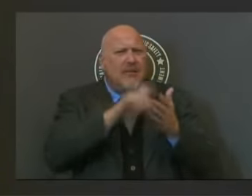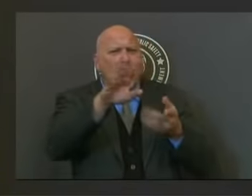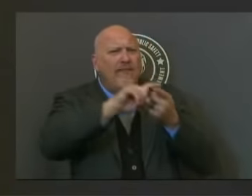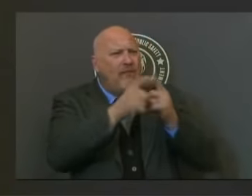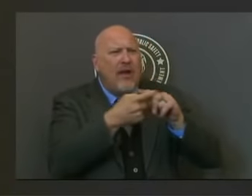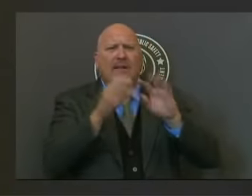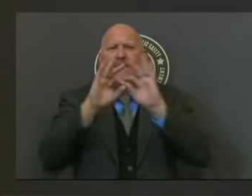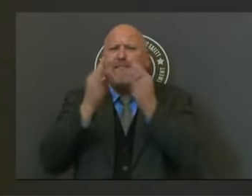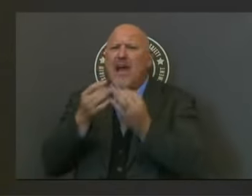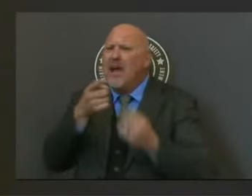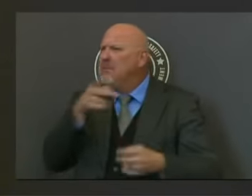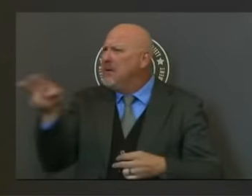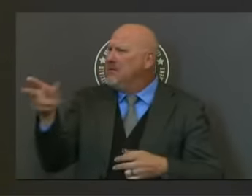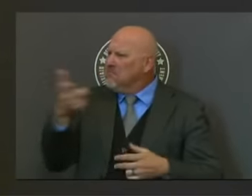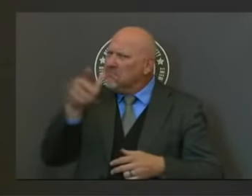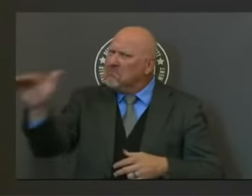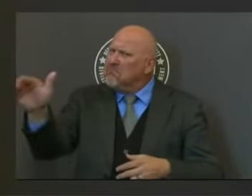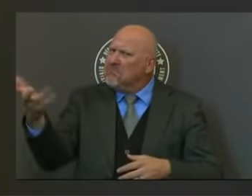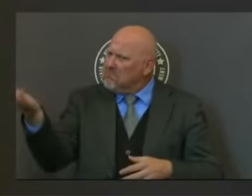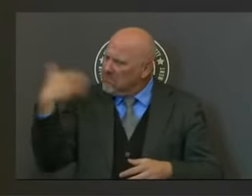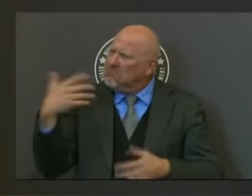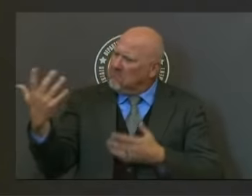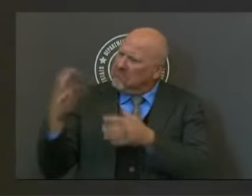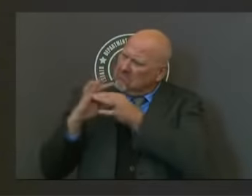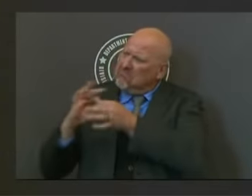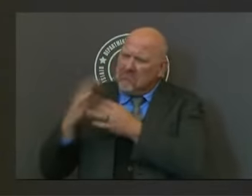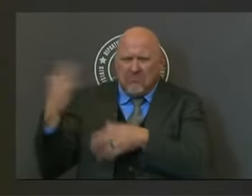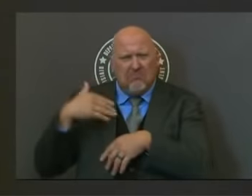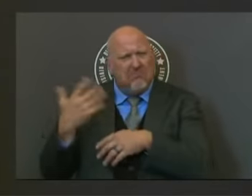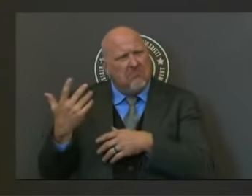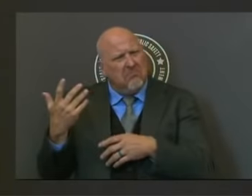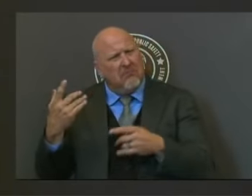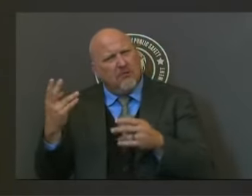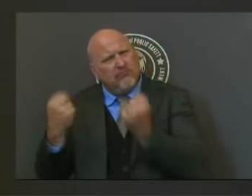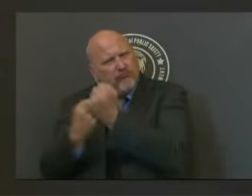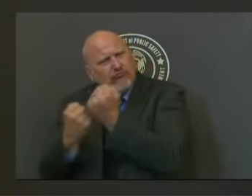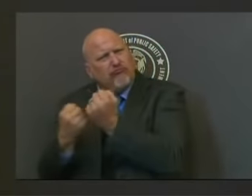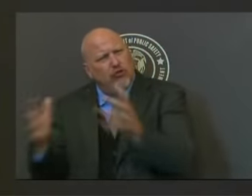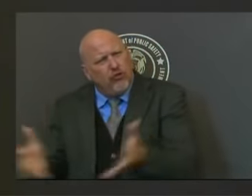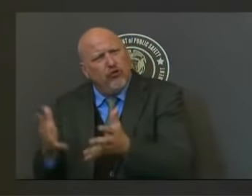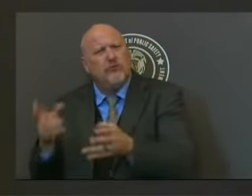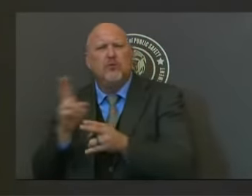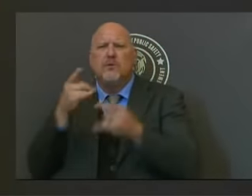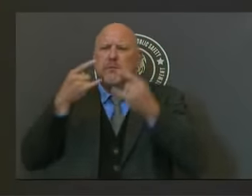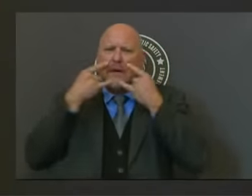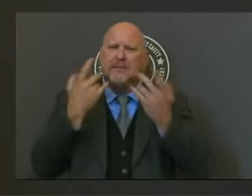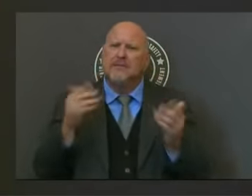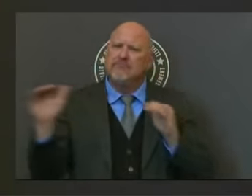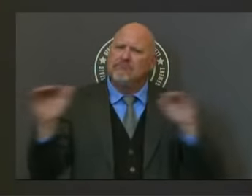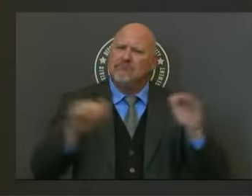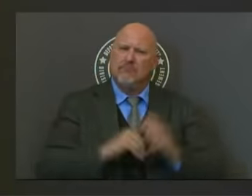behavior that is a with it